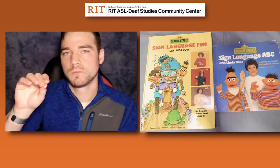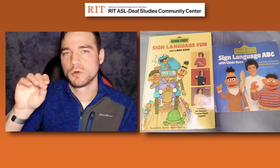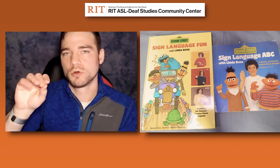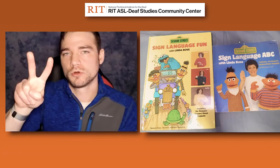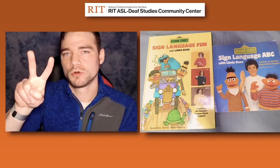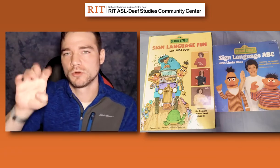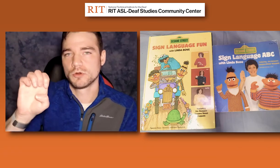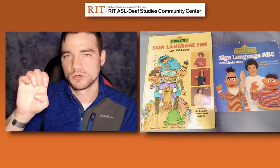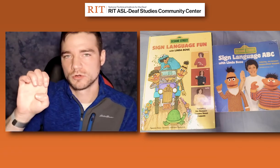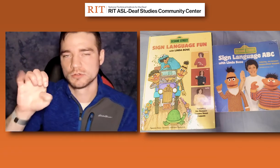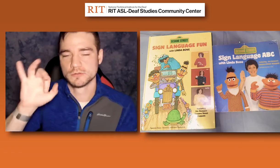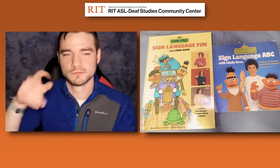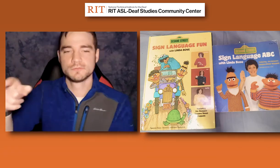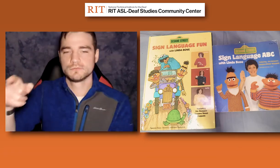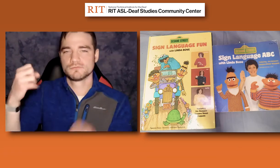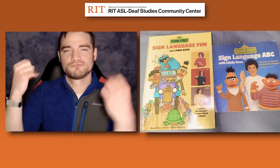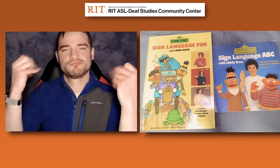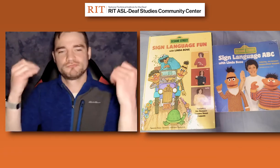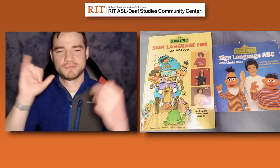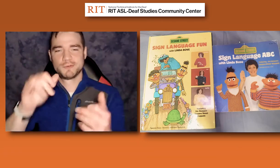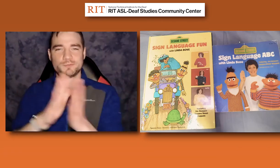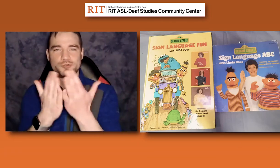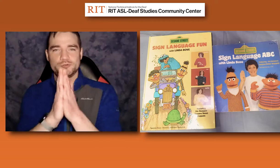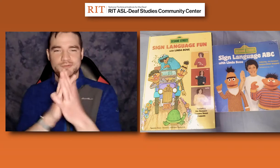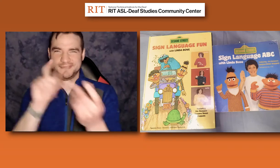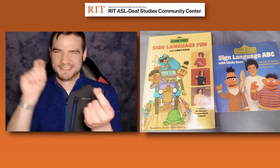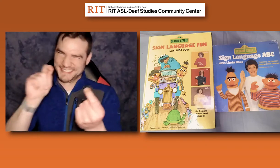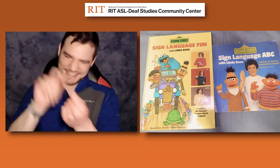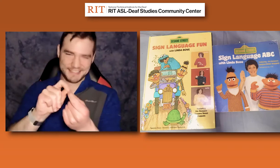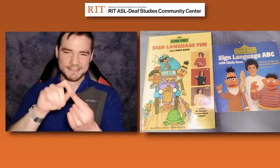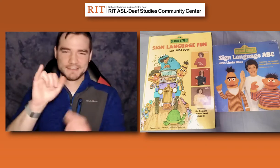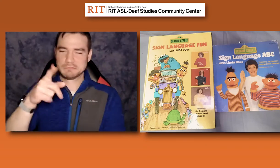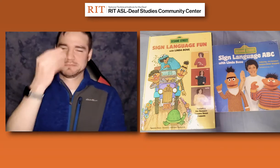So here's the books that I was mentioning by Linda Bove.